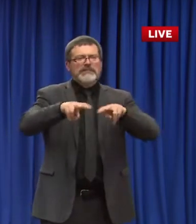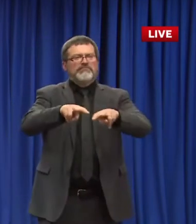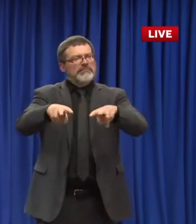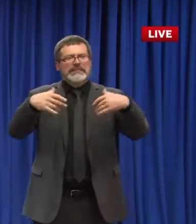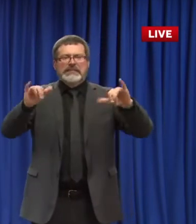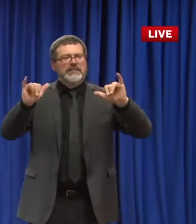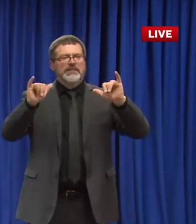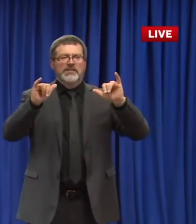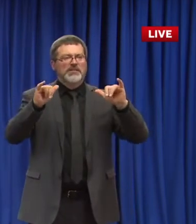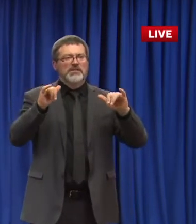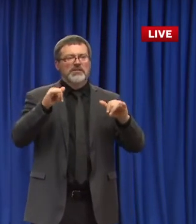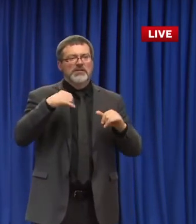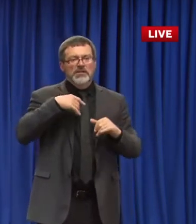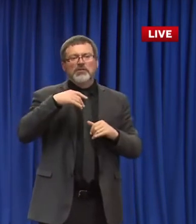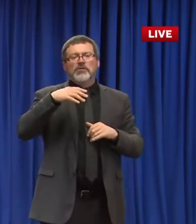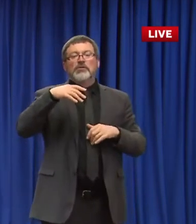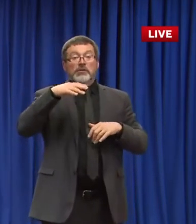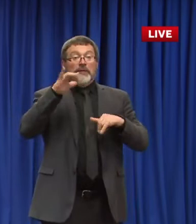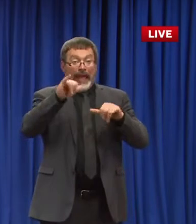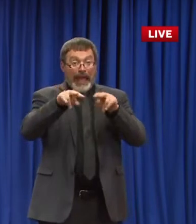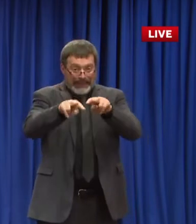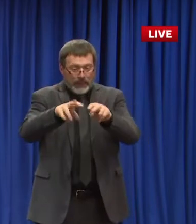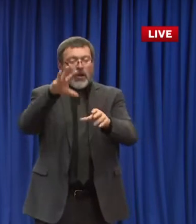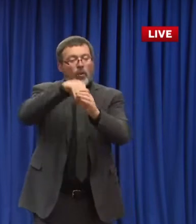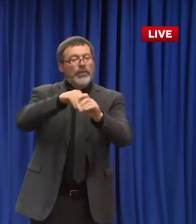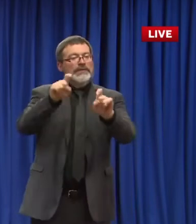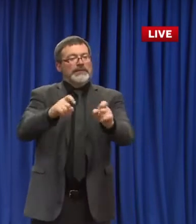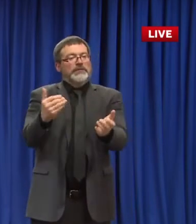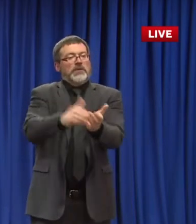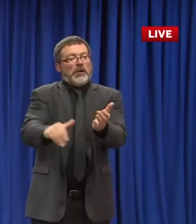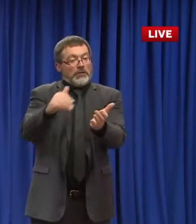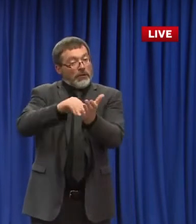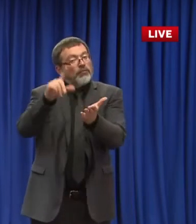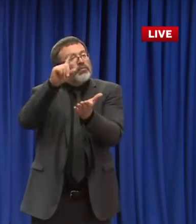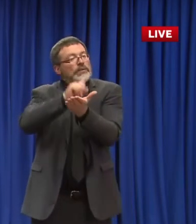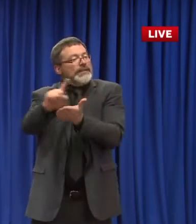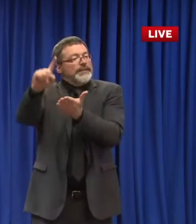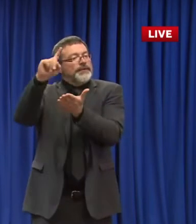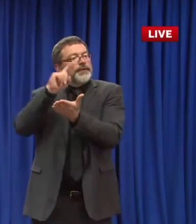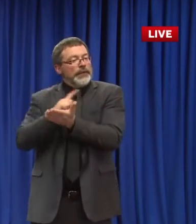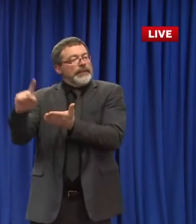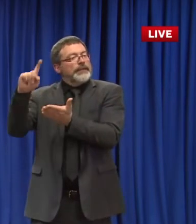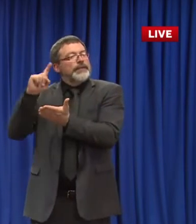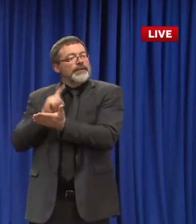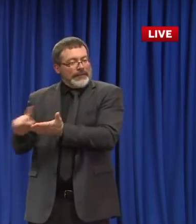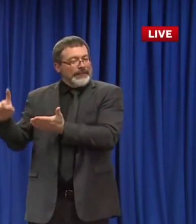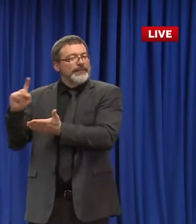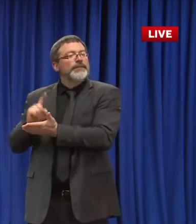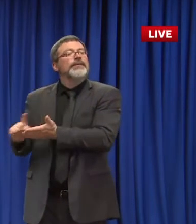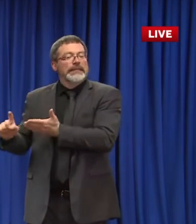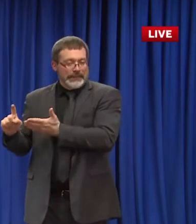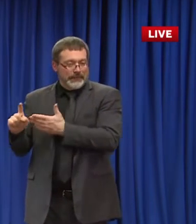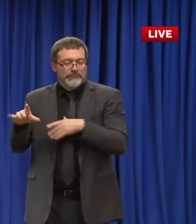THEIR SURVEILLANCE PROGRAM WILL BE A PERCENTAGE OF A PERCENTAGE OF THE RESIDENTS EVERY WEEK.